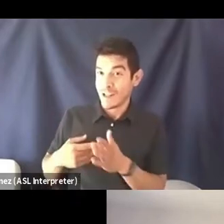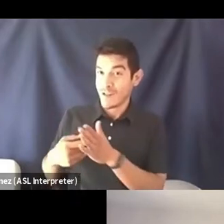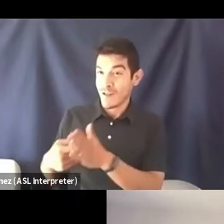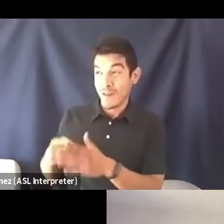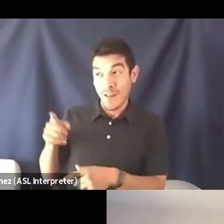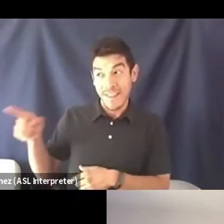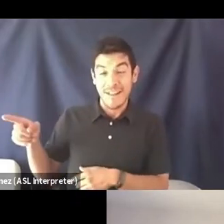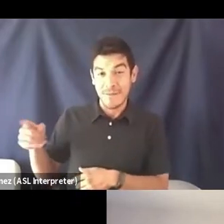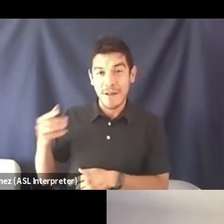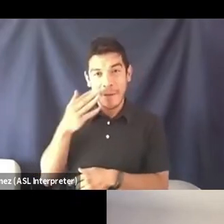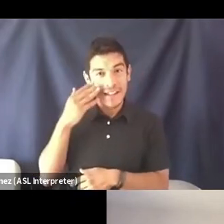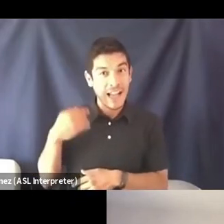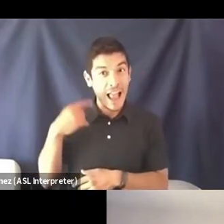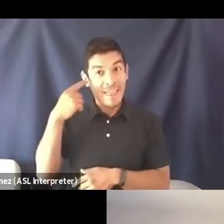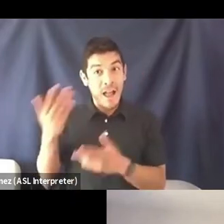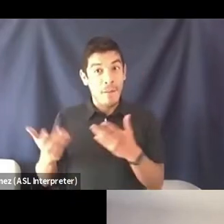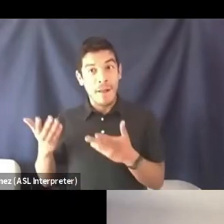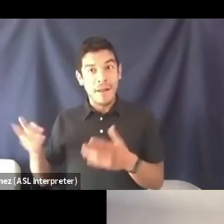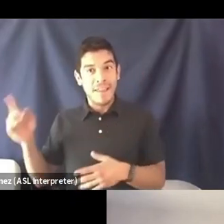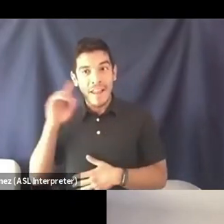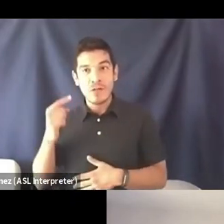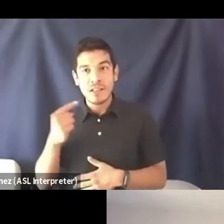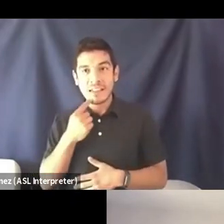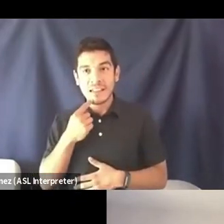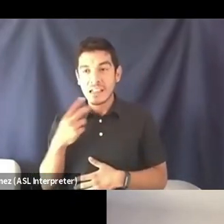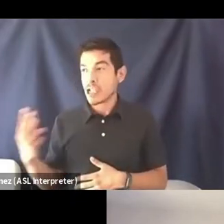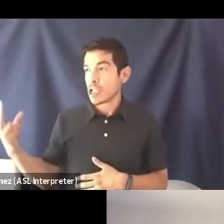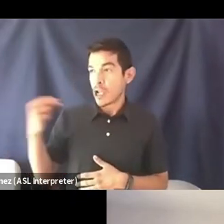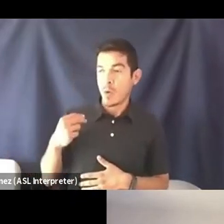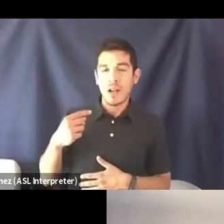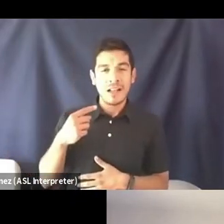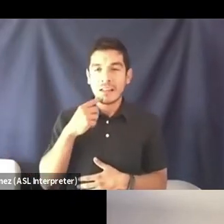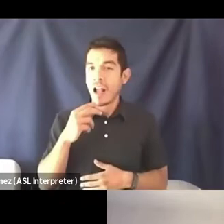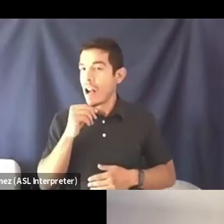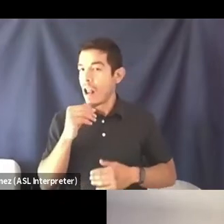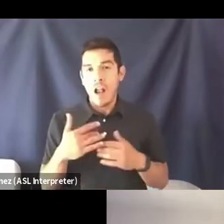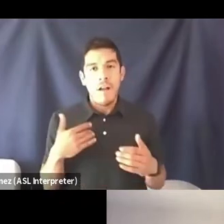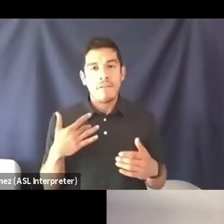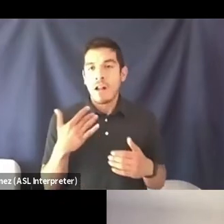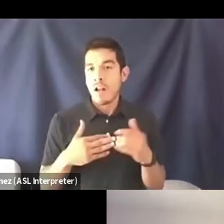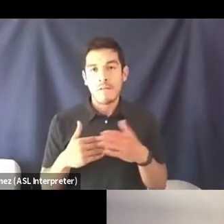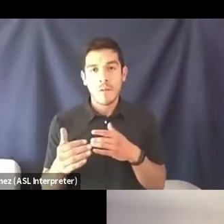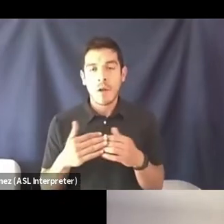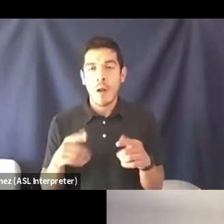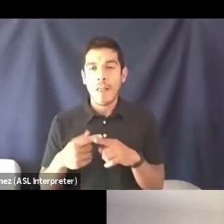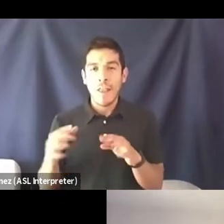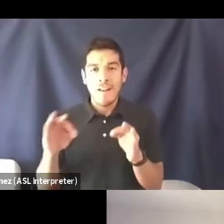Because I thought maybe they would feel uncomfortable about the family conflicts we show the film.